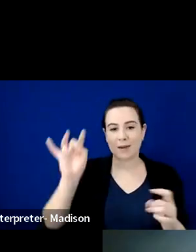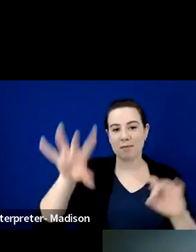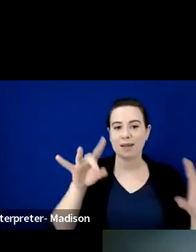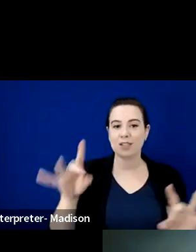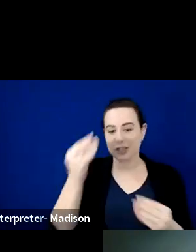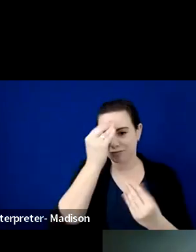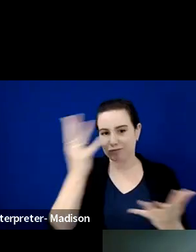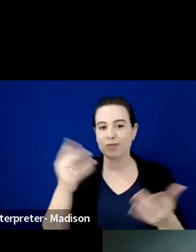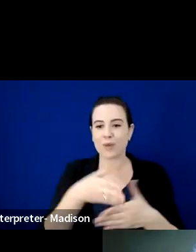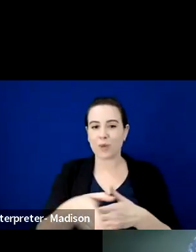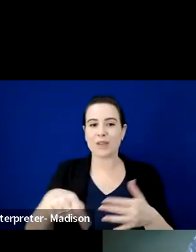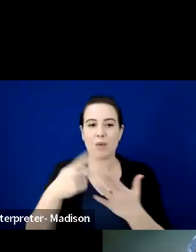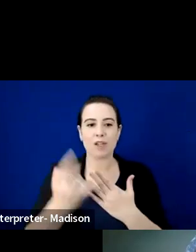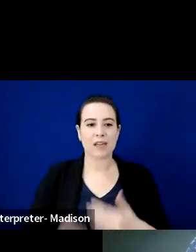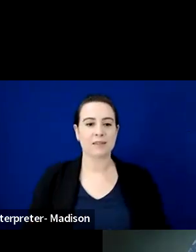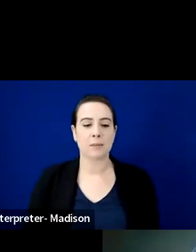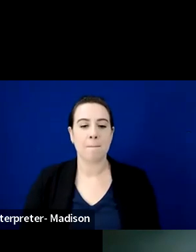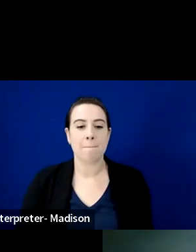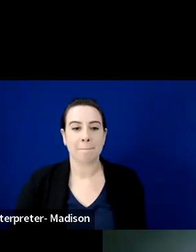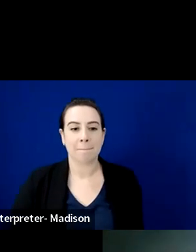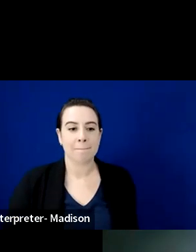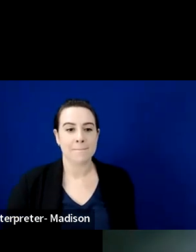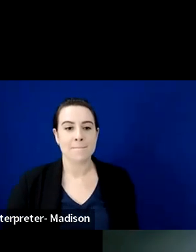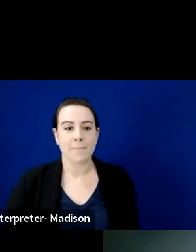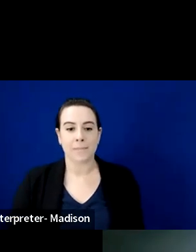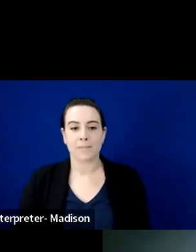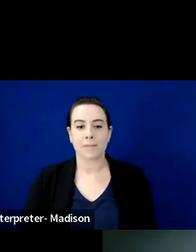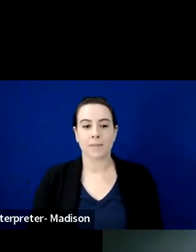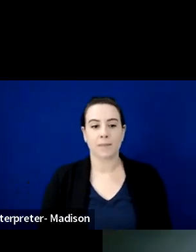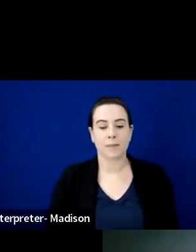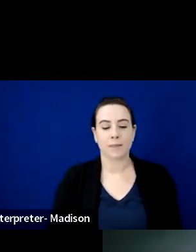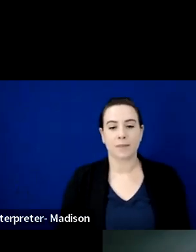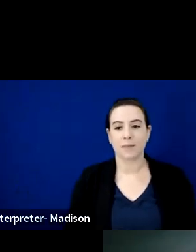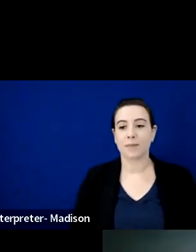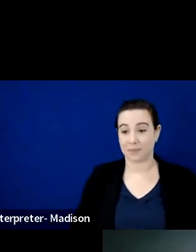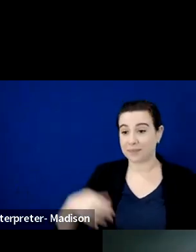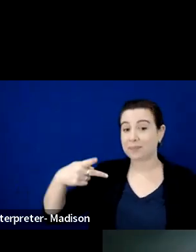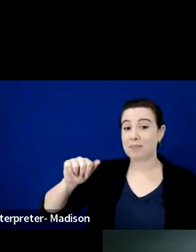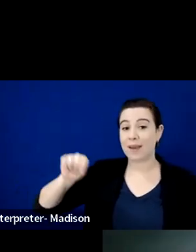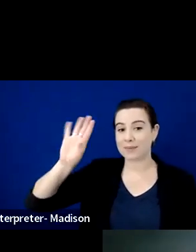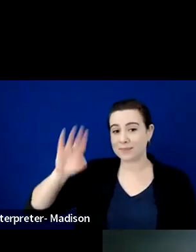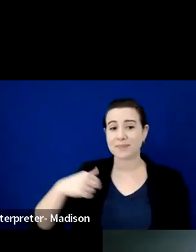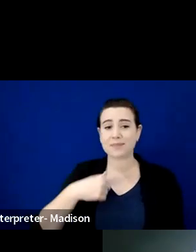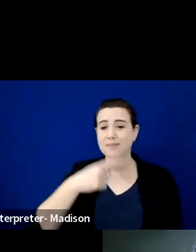But just want us to go around the table, so to say, and see if there is any last words folks would like to share.